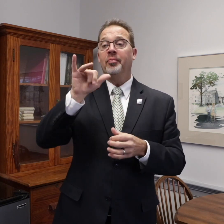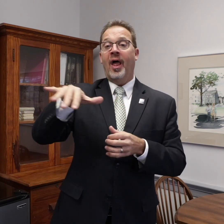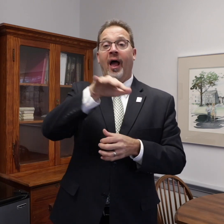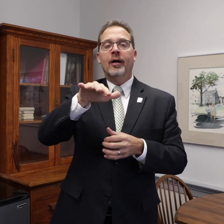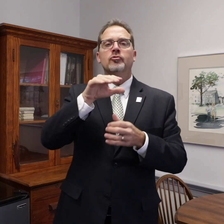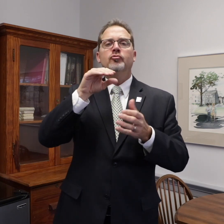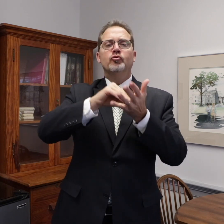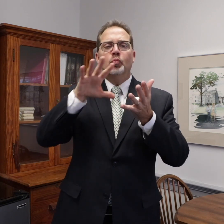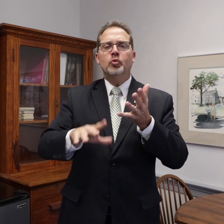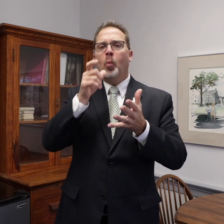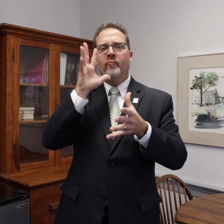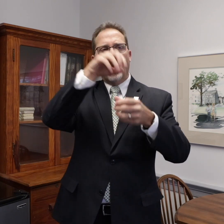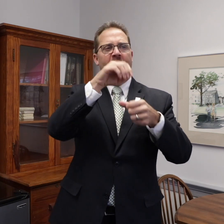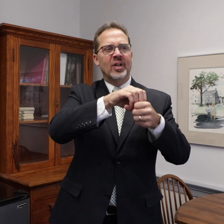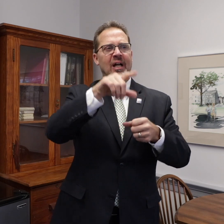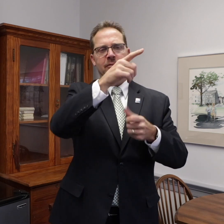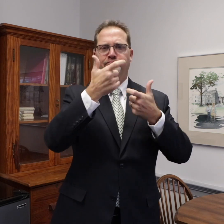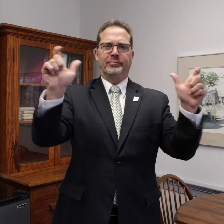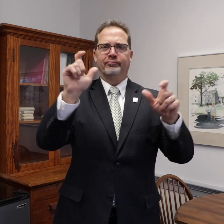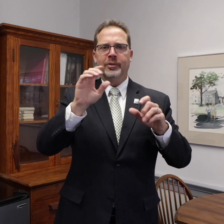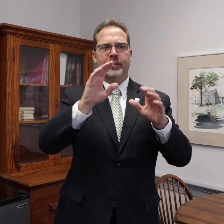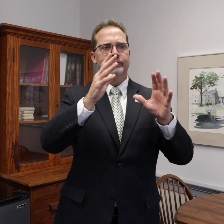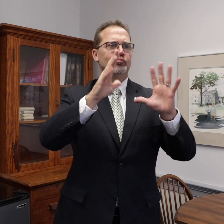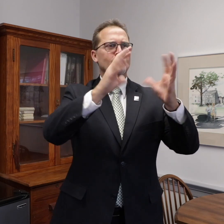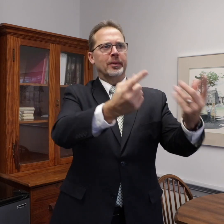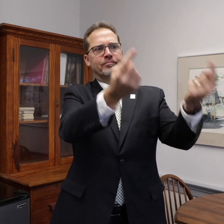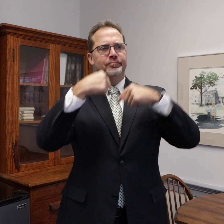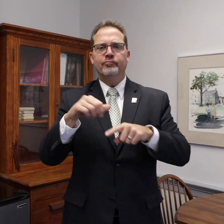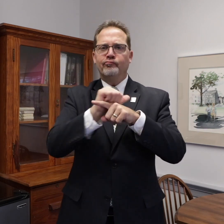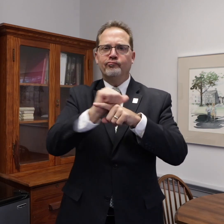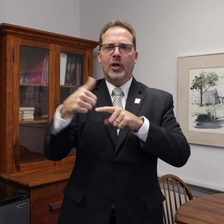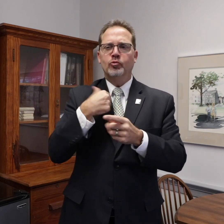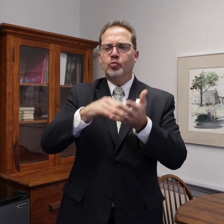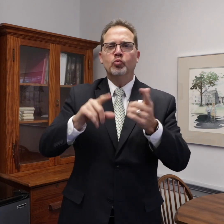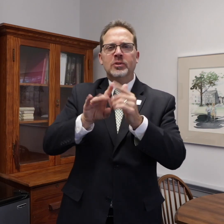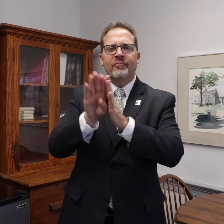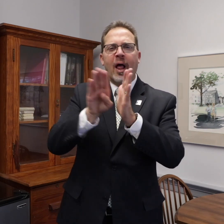Kids Code (DKC). The students who participated in DKC have been involved